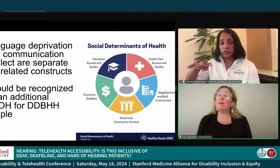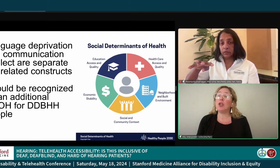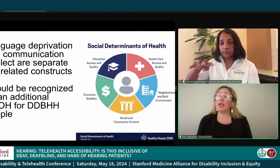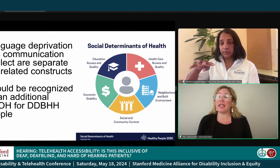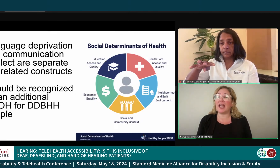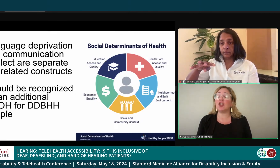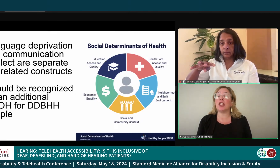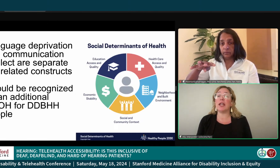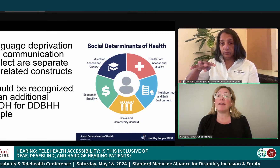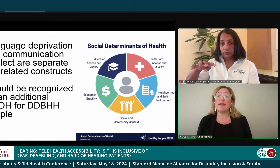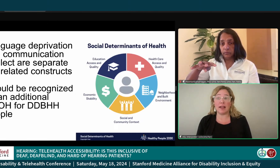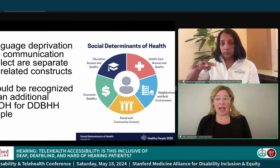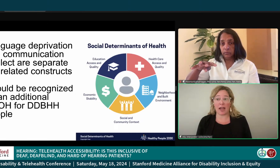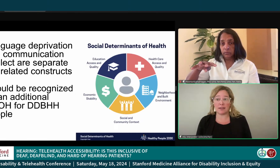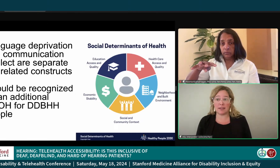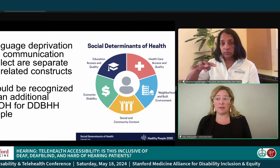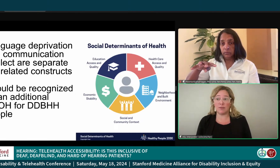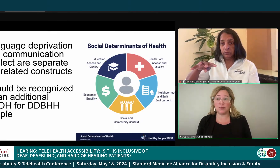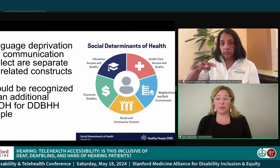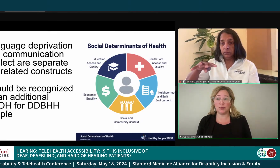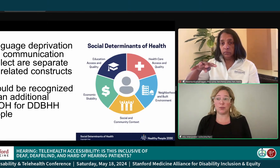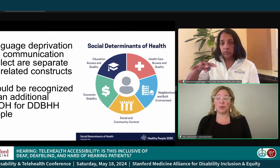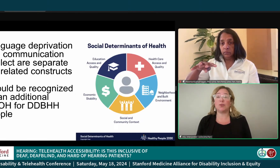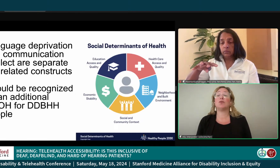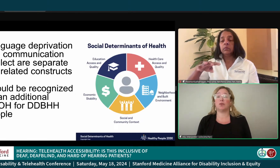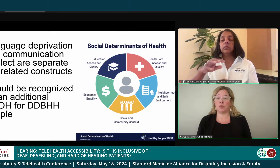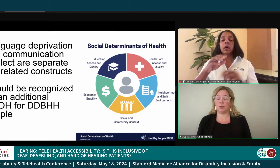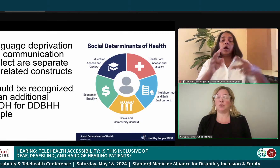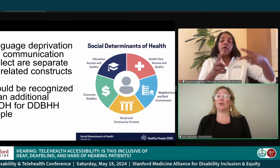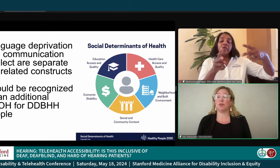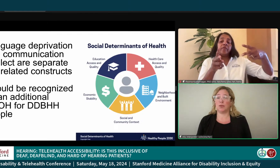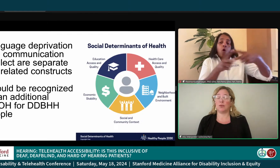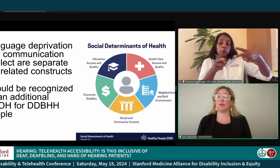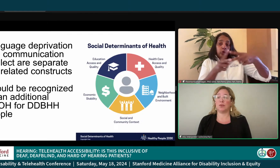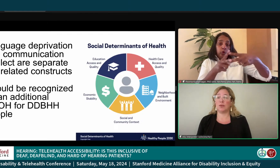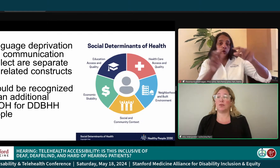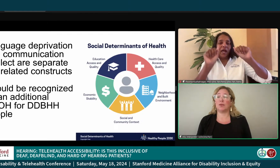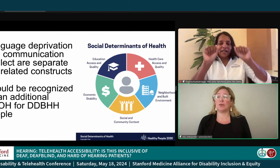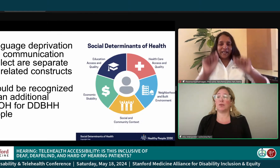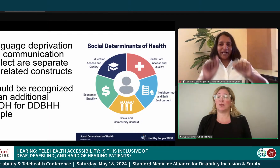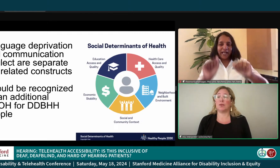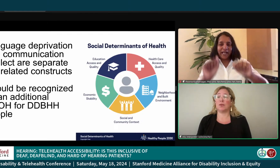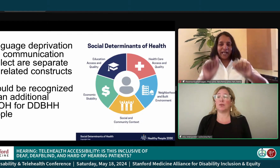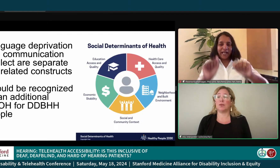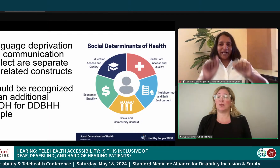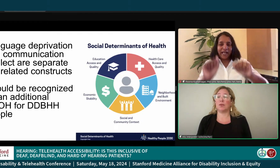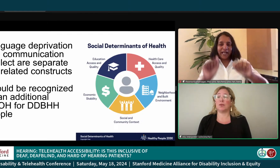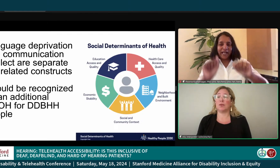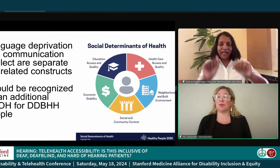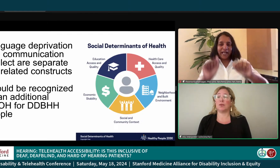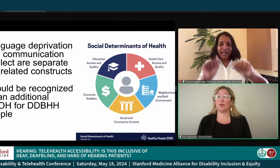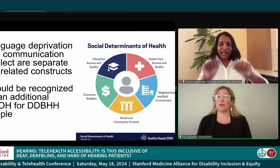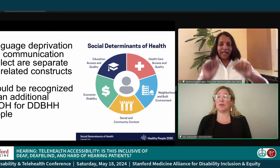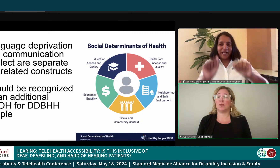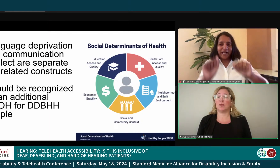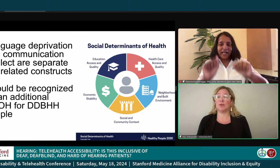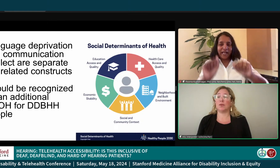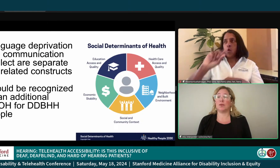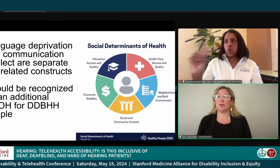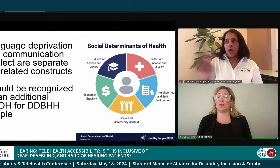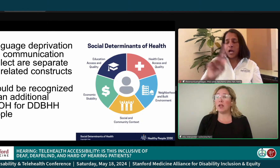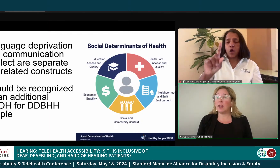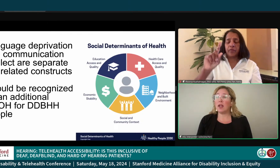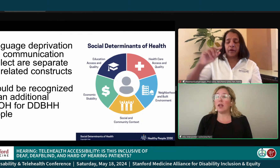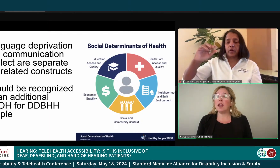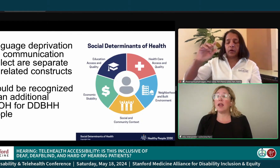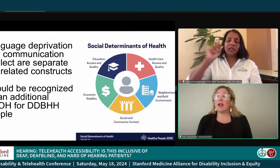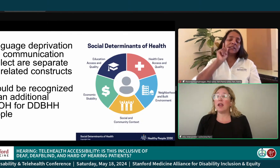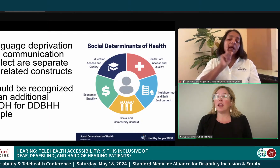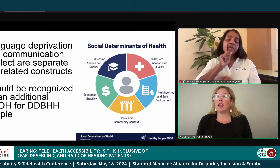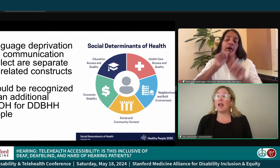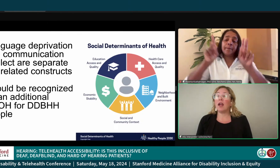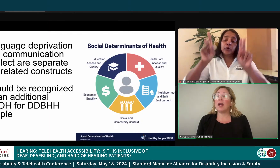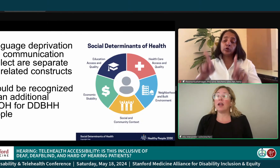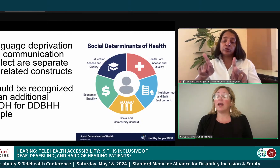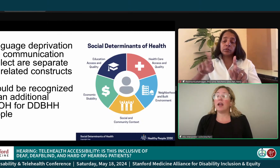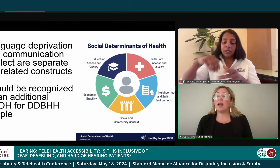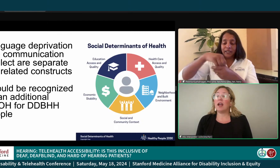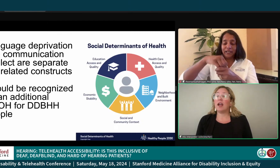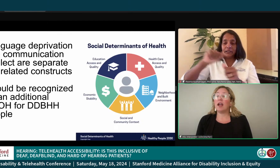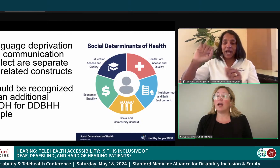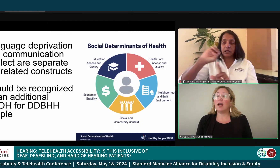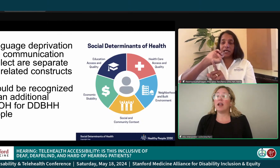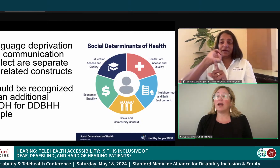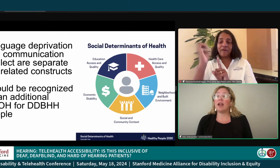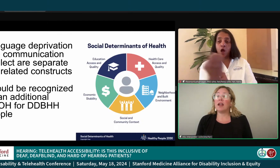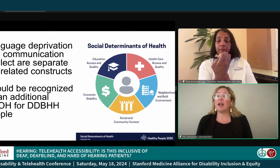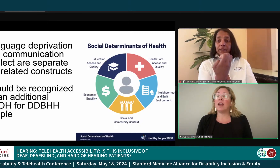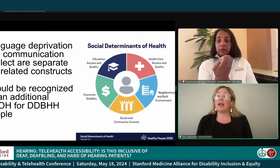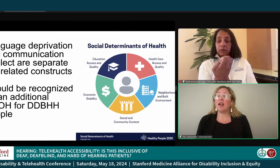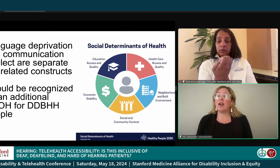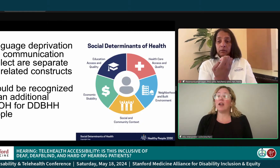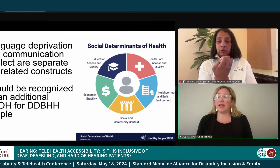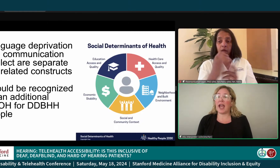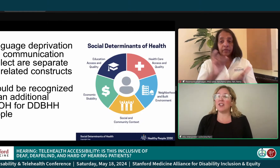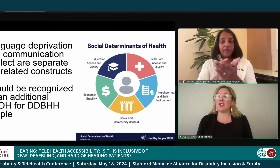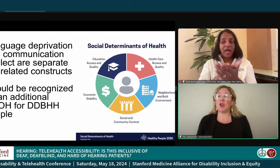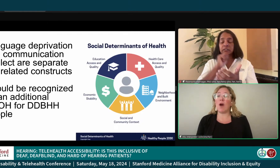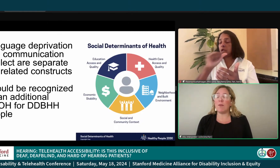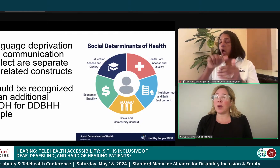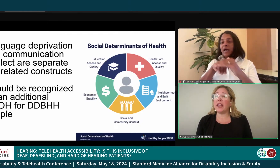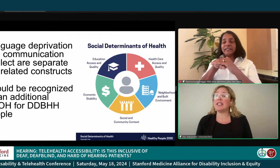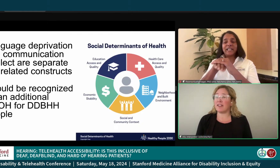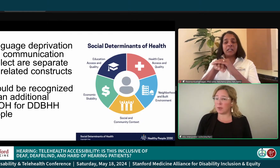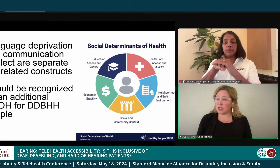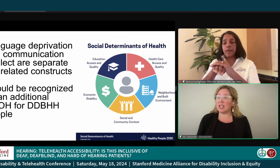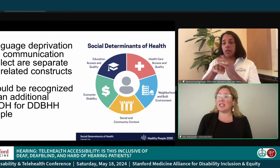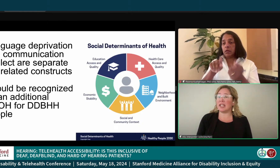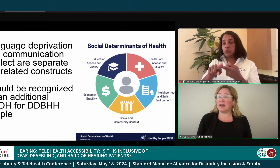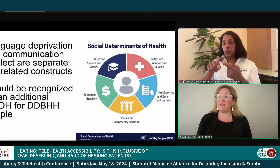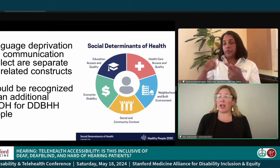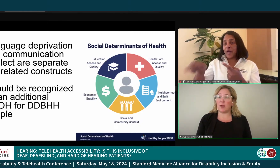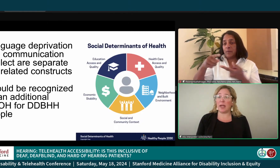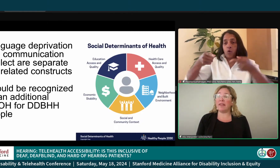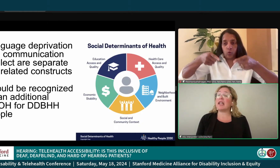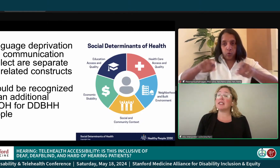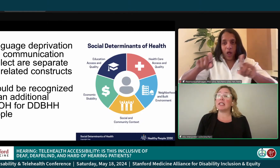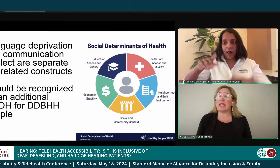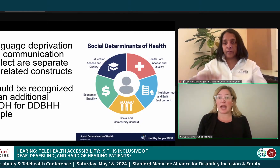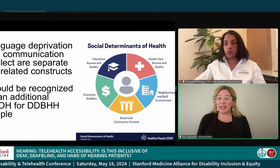communication neglect, Can show up when a deaf person is in an environment that is not